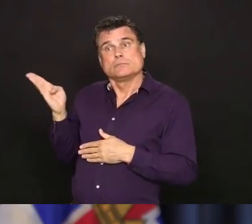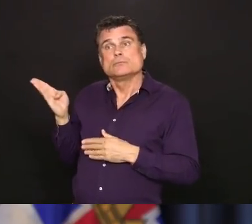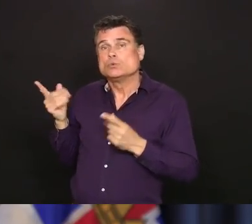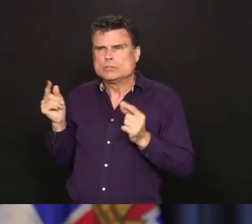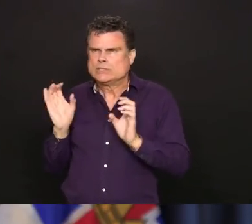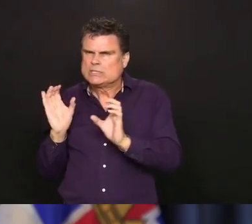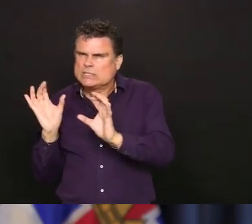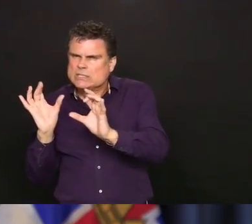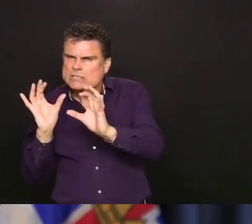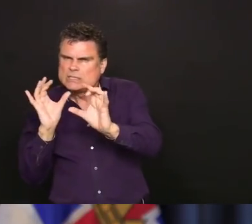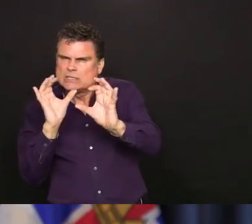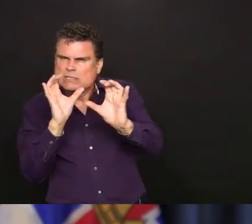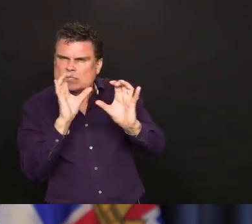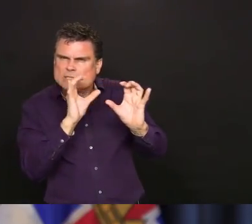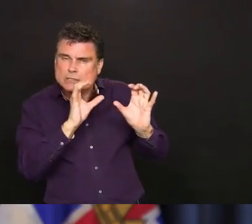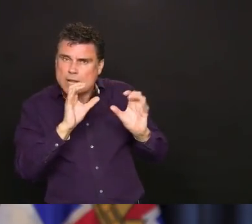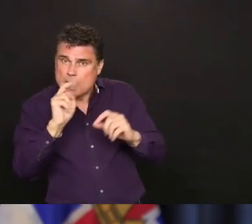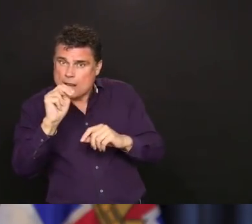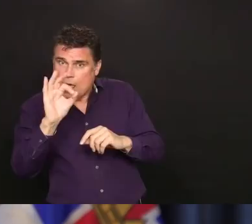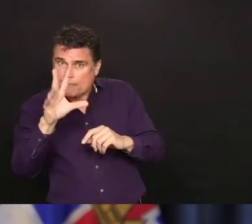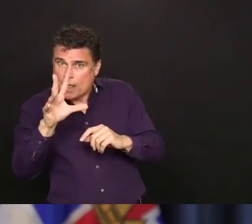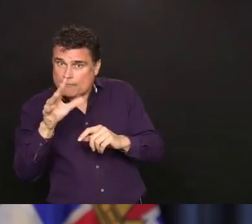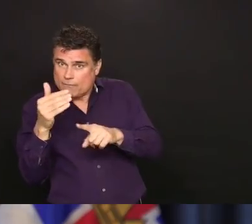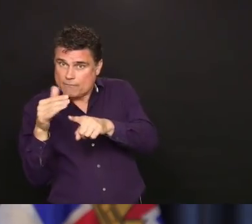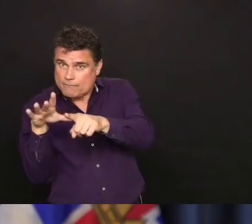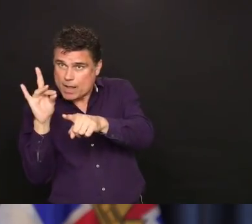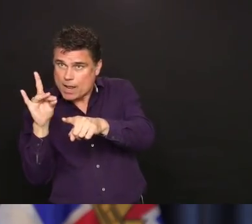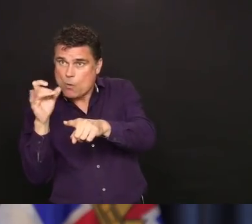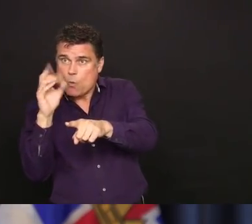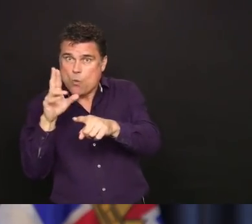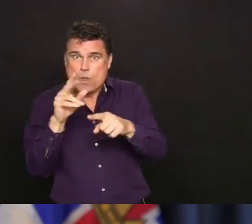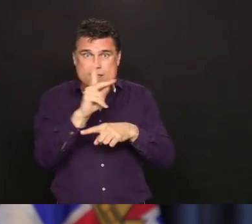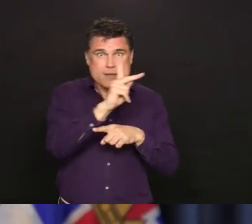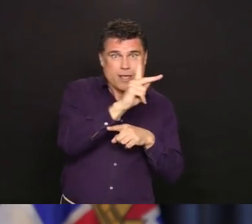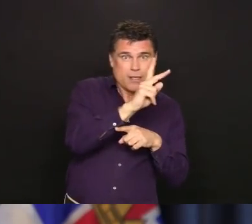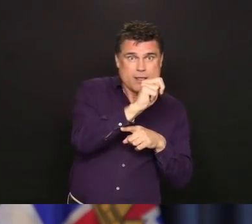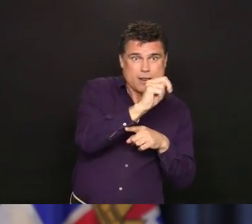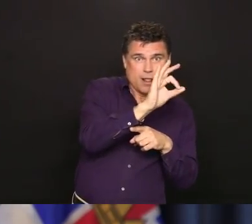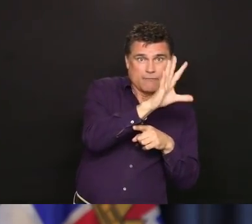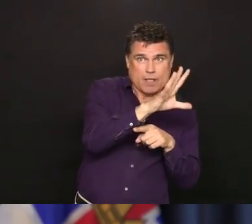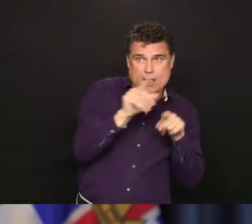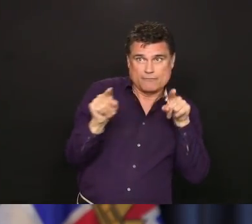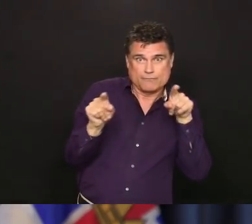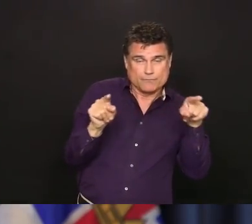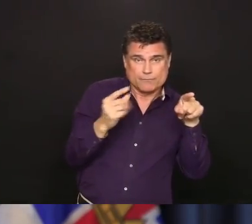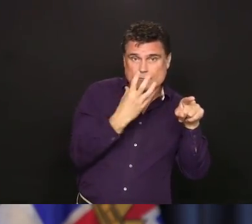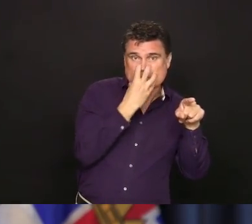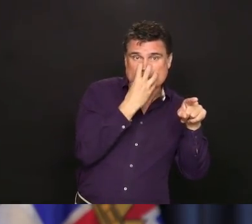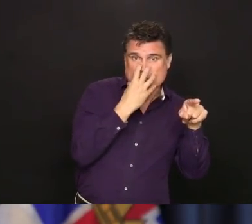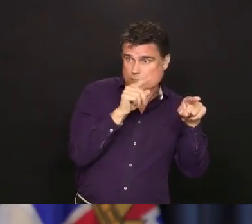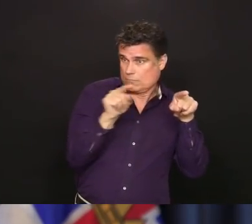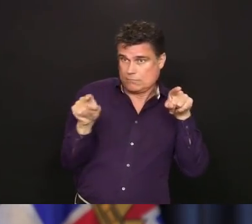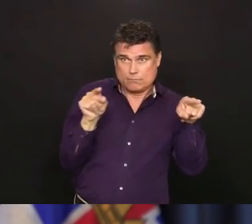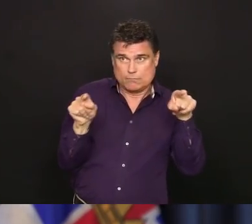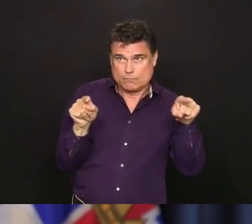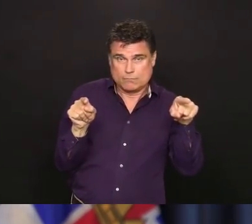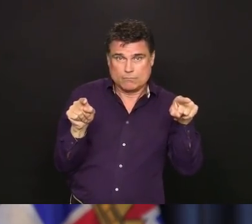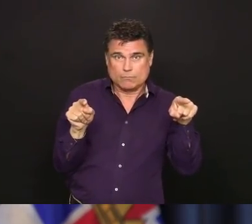of these require testing and are being tested before being put into service. We